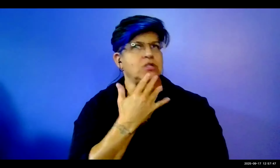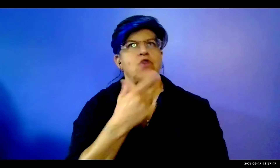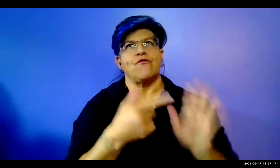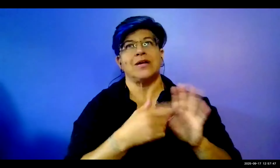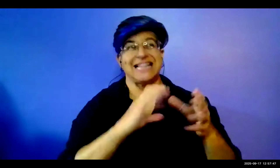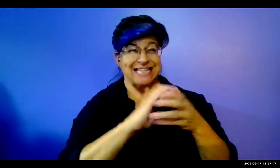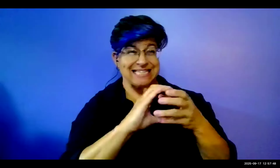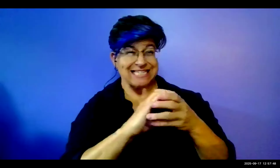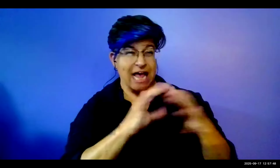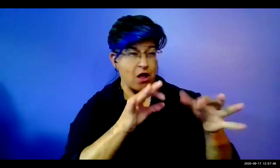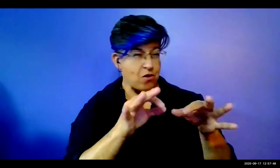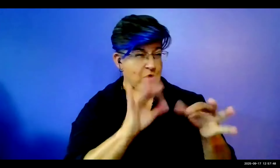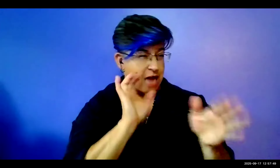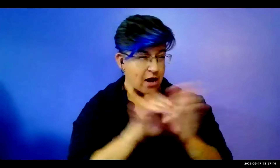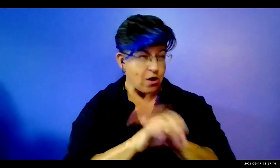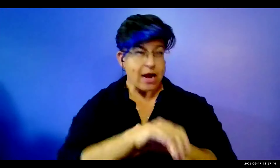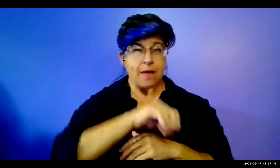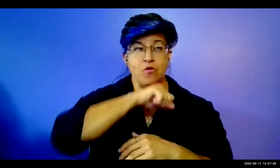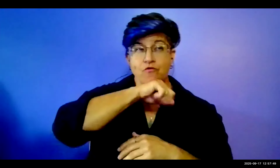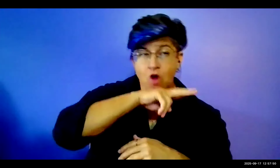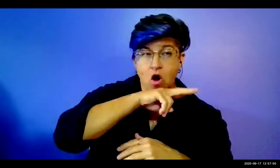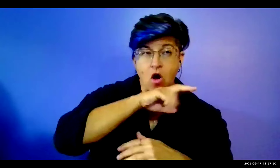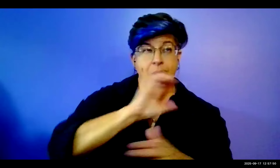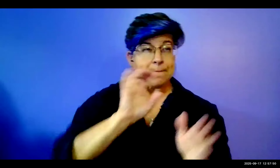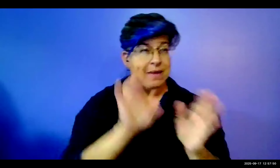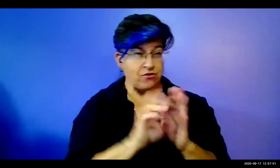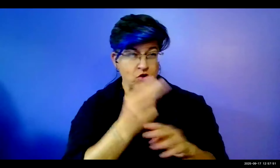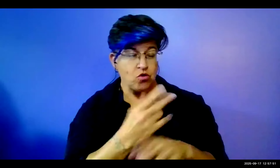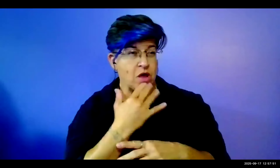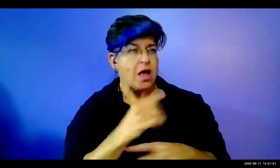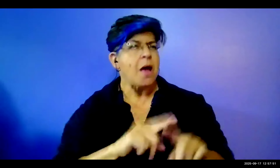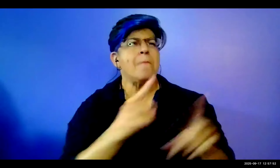And the frog diagram used colors, but in one of the charts.